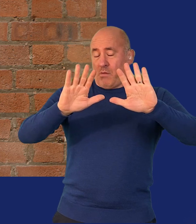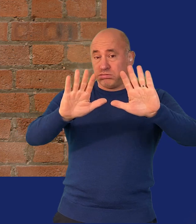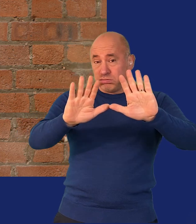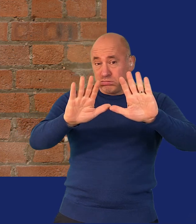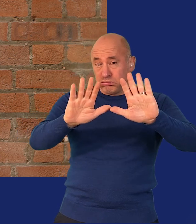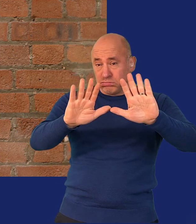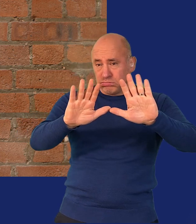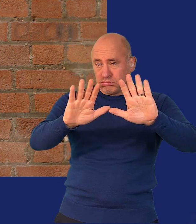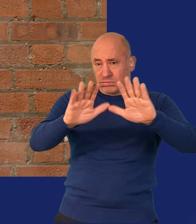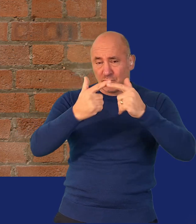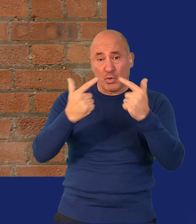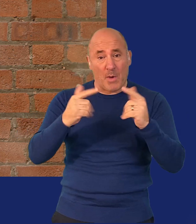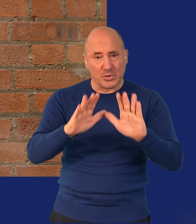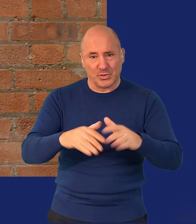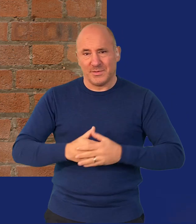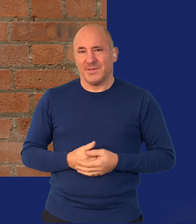why are we talking about this stuff?